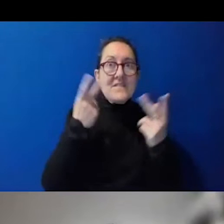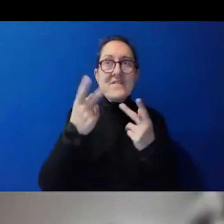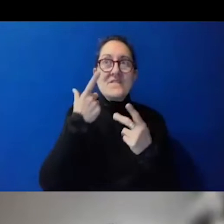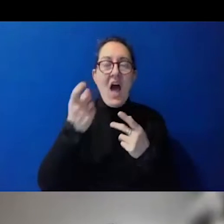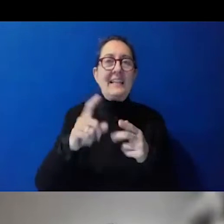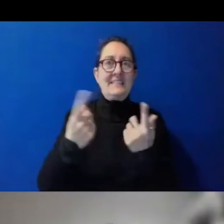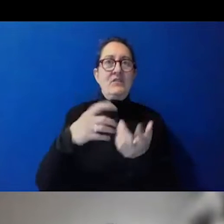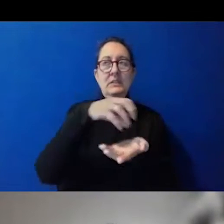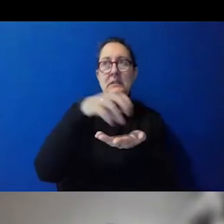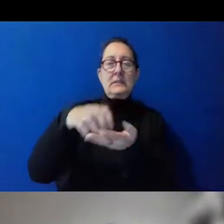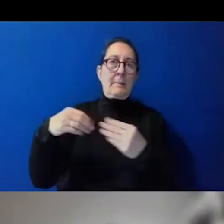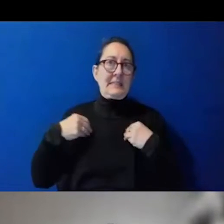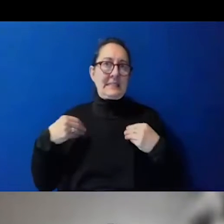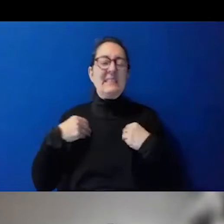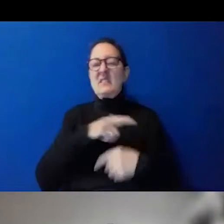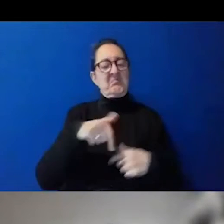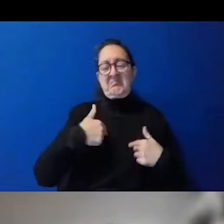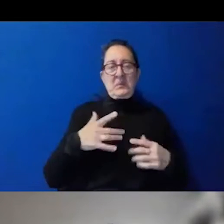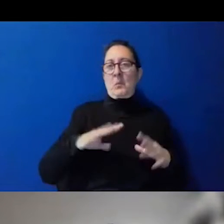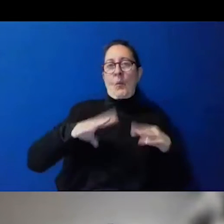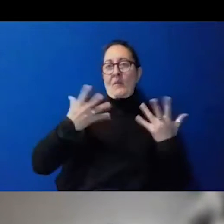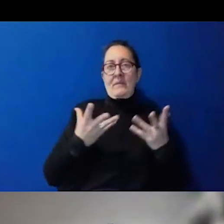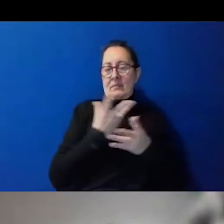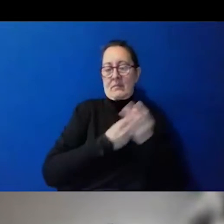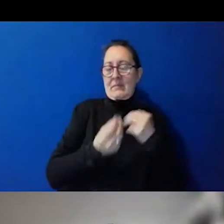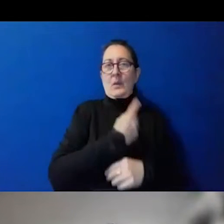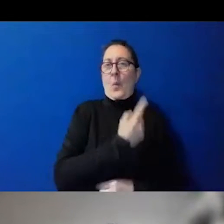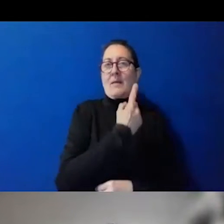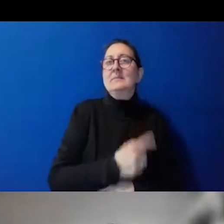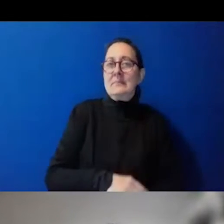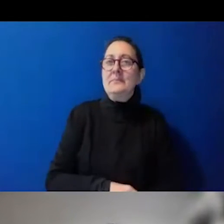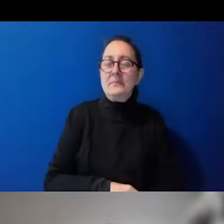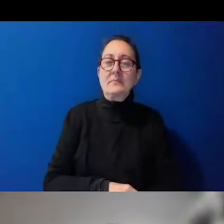offices and yeah being able to just run down to the court when there's someone there that needs